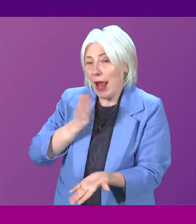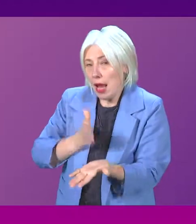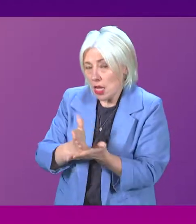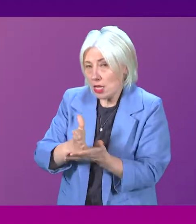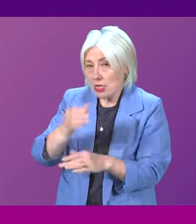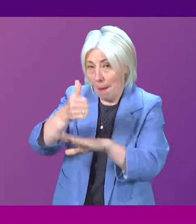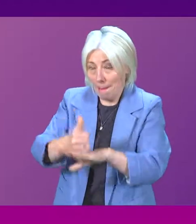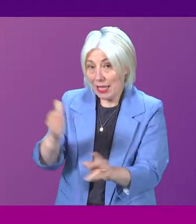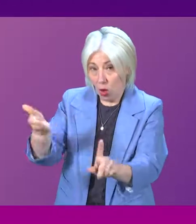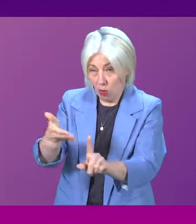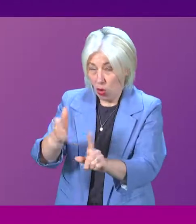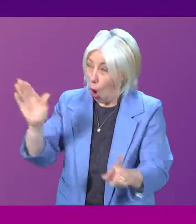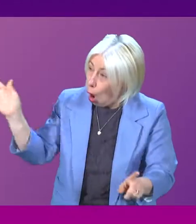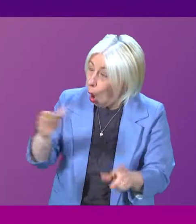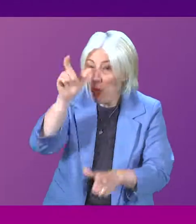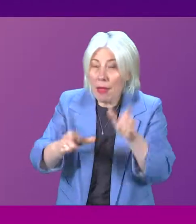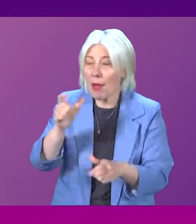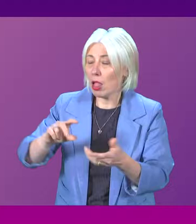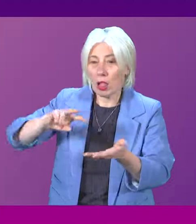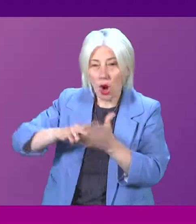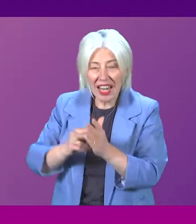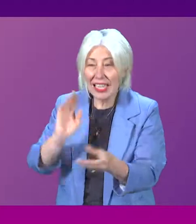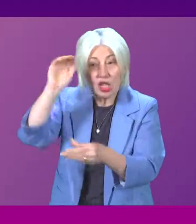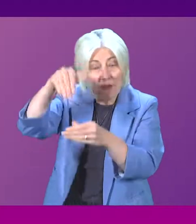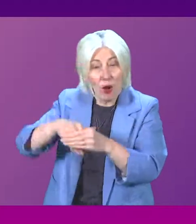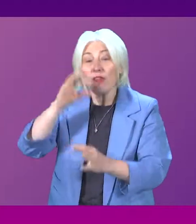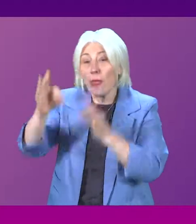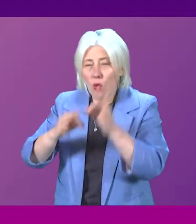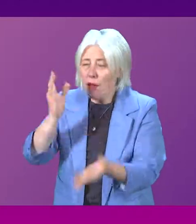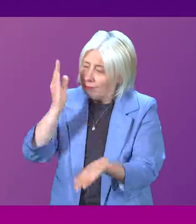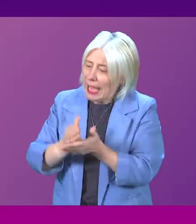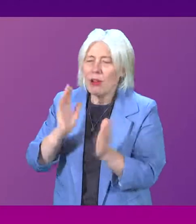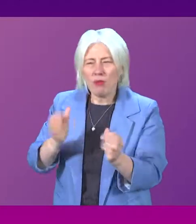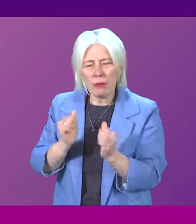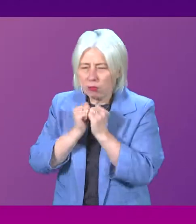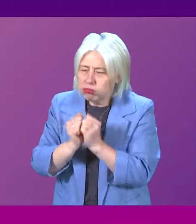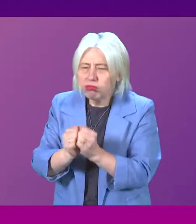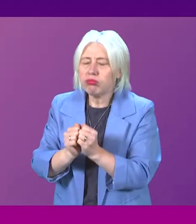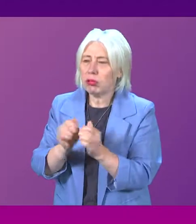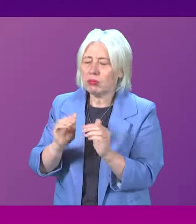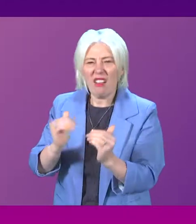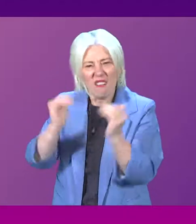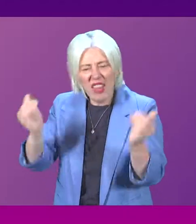person and organisation taking part can meaningfully participate, be treated fairly and be empowered